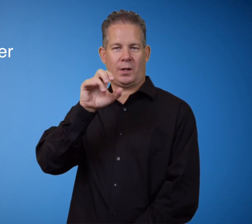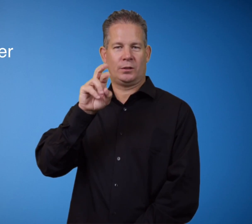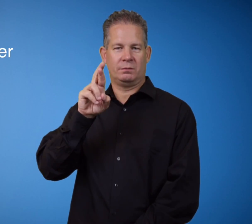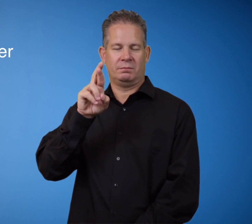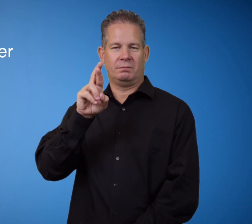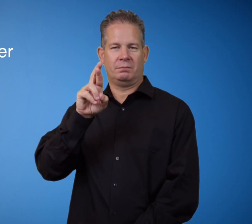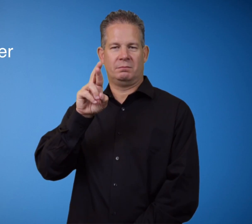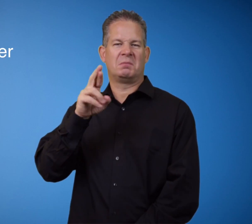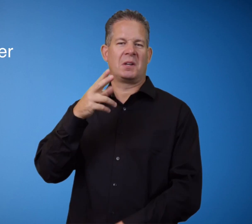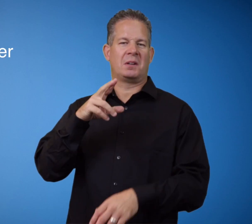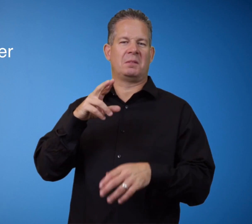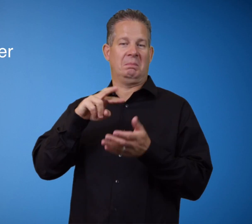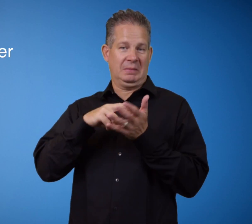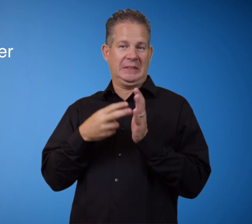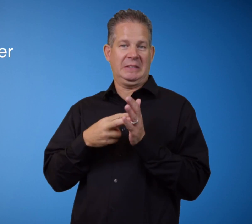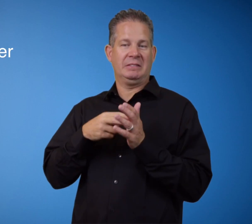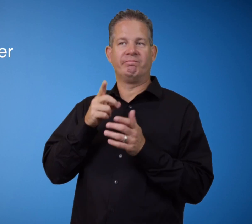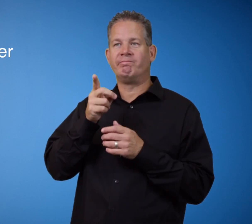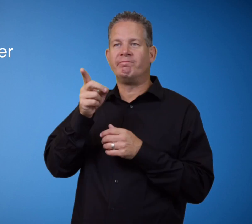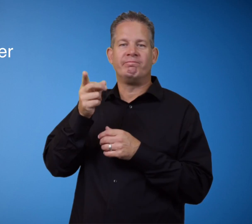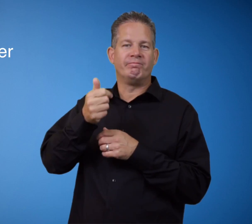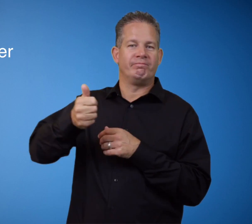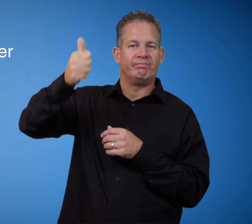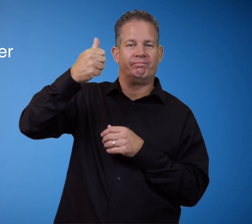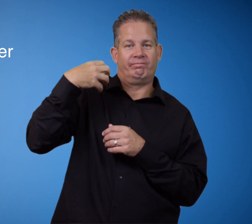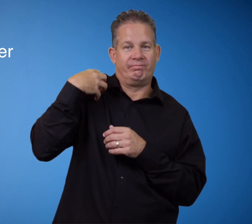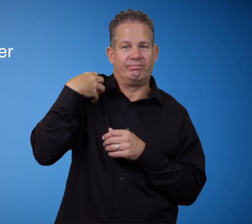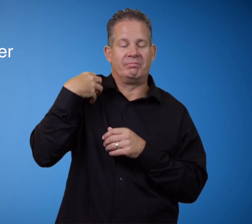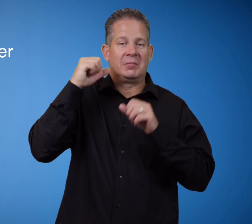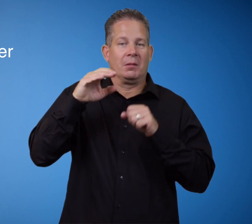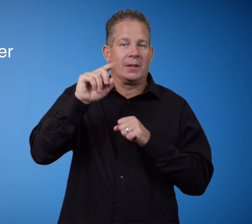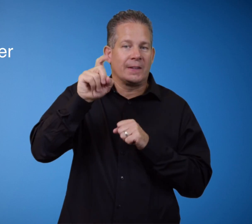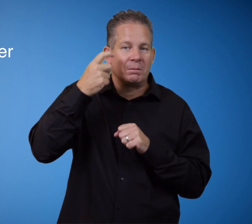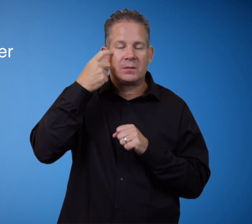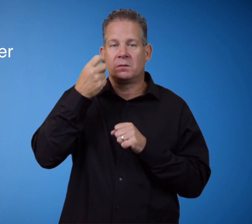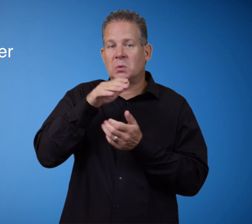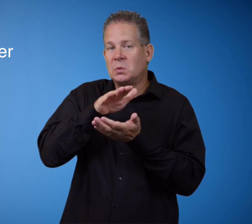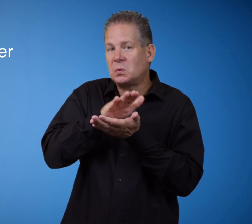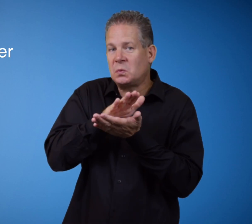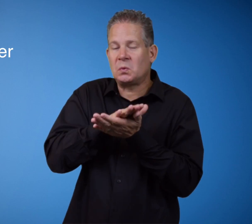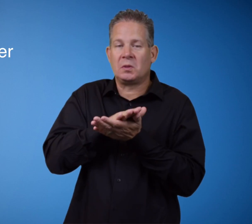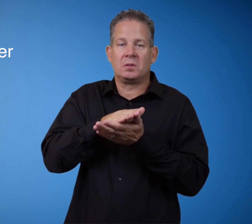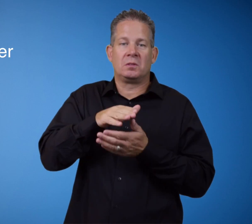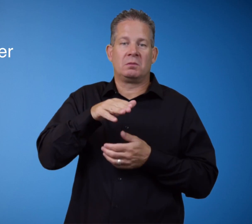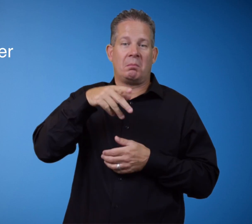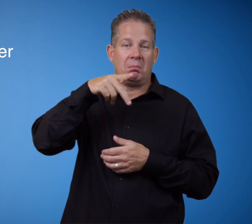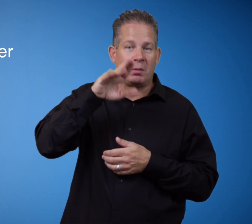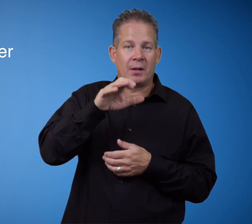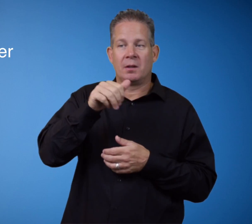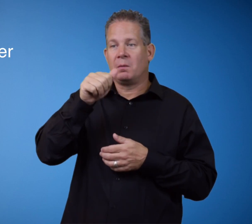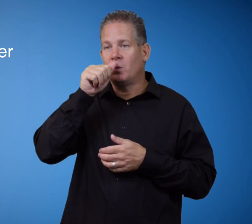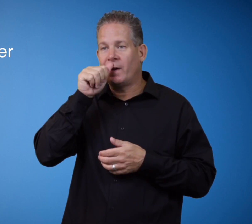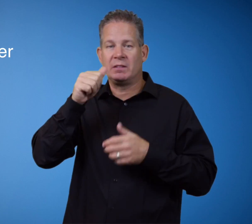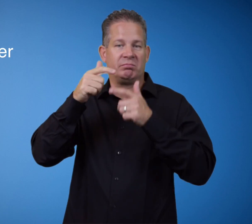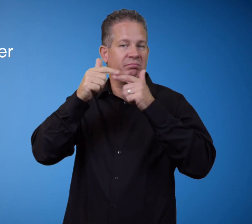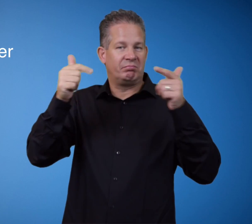Employer. An employer is a boss, this could be a government, a school agency,